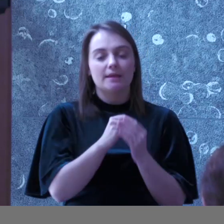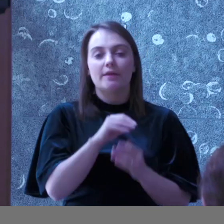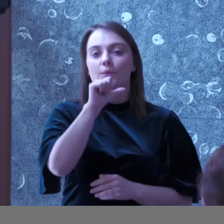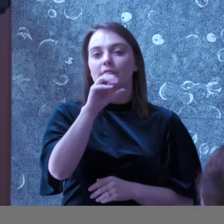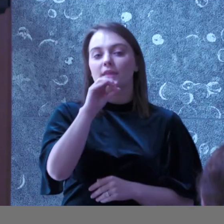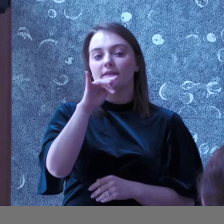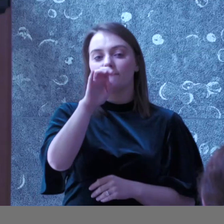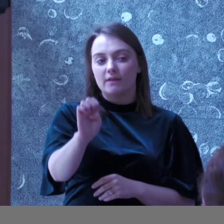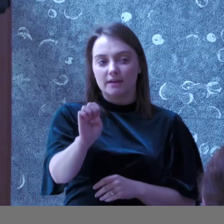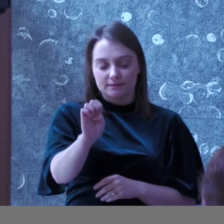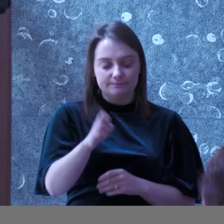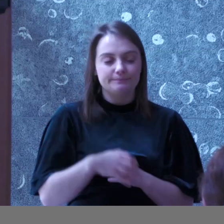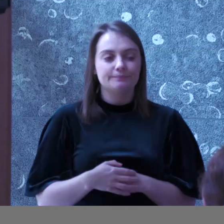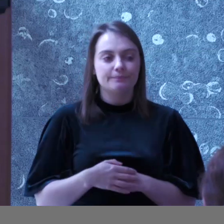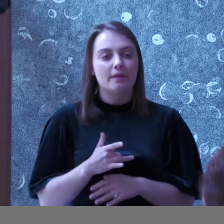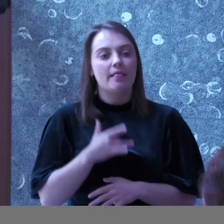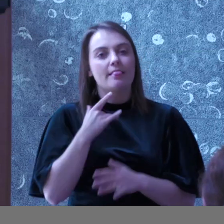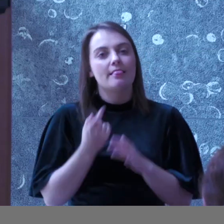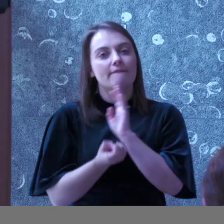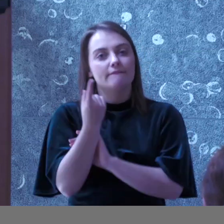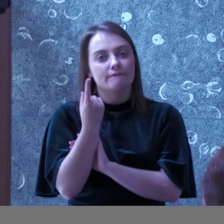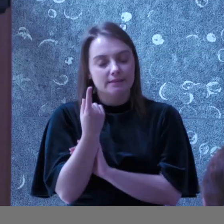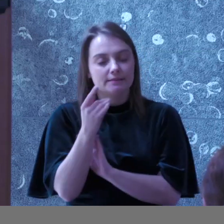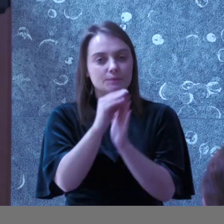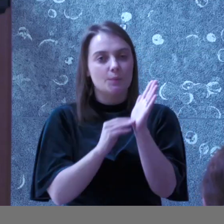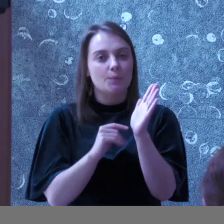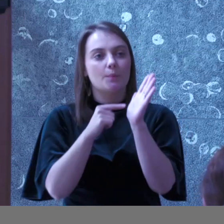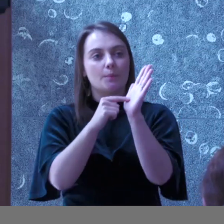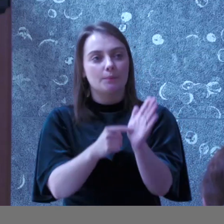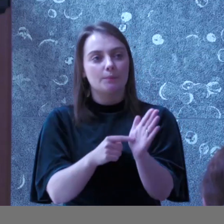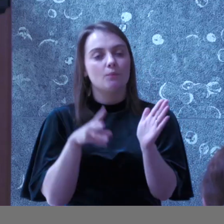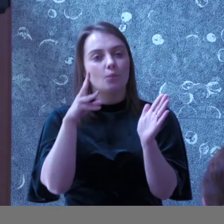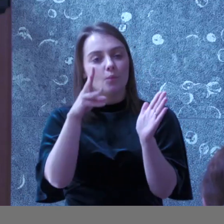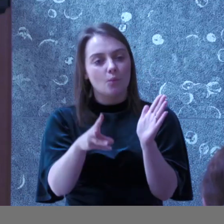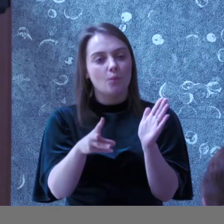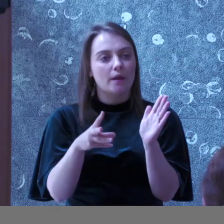and I think the life events may actually tackle some of the issues that came up today and I am